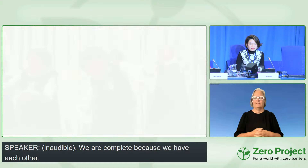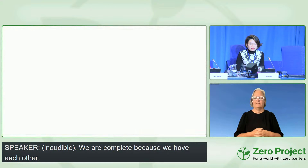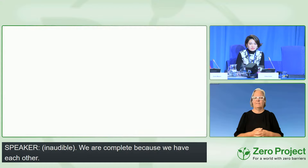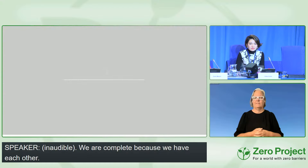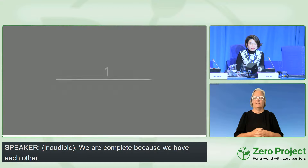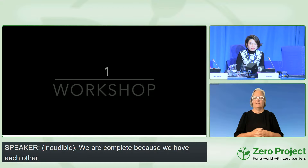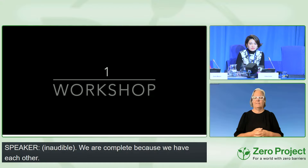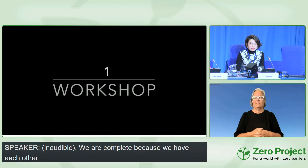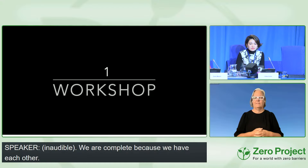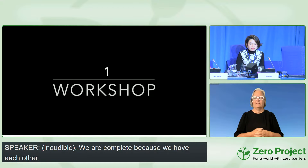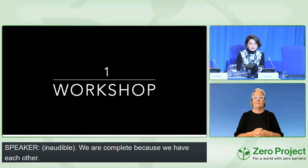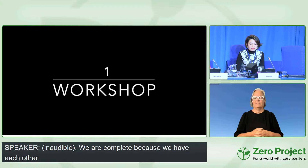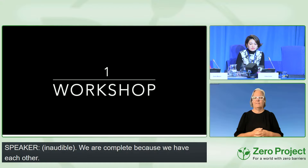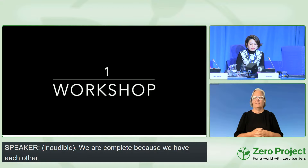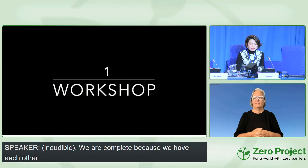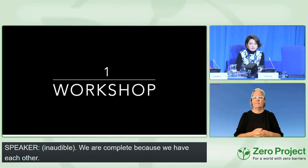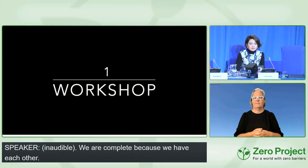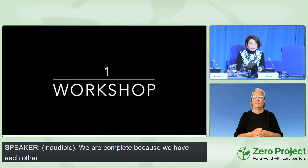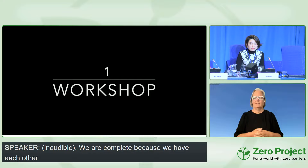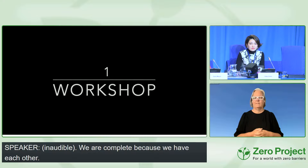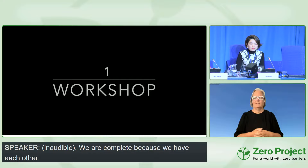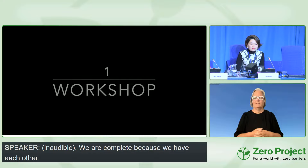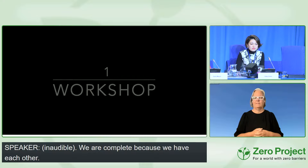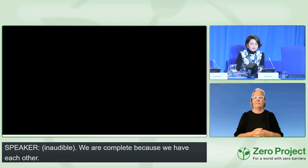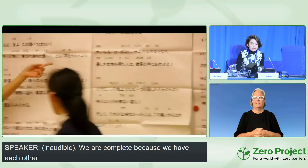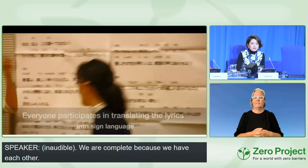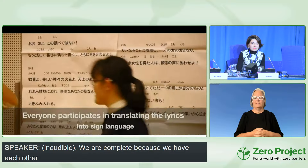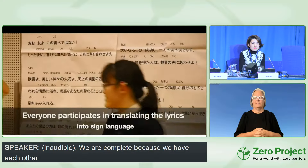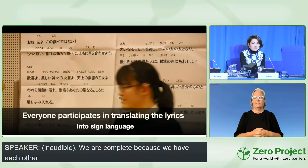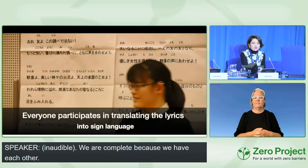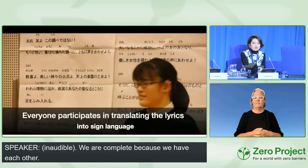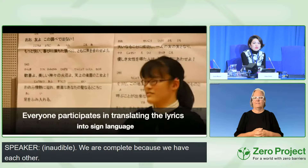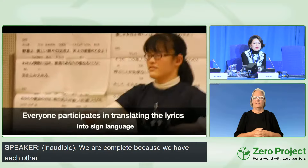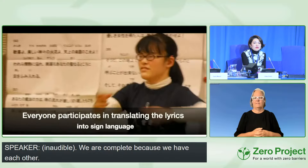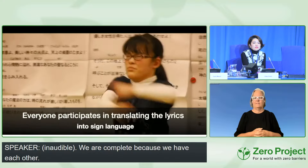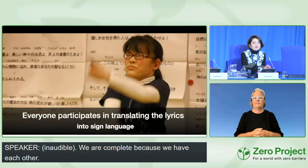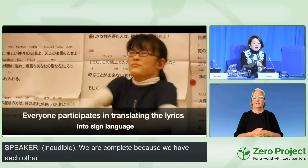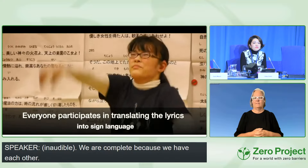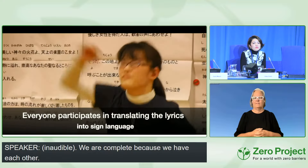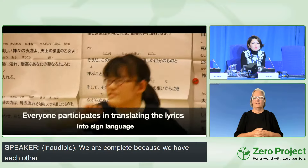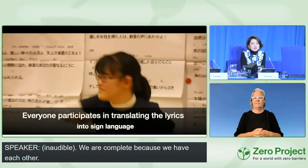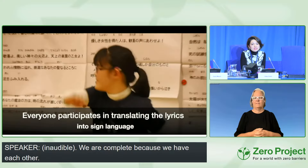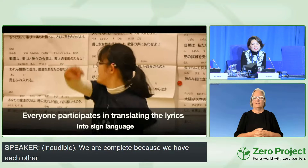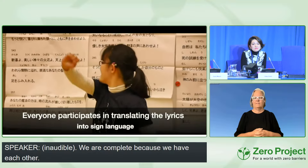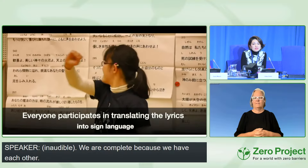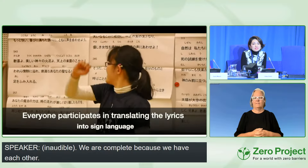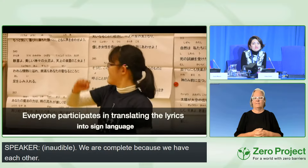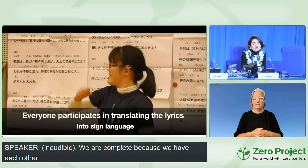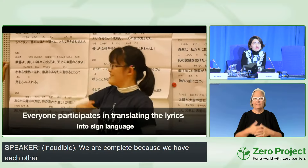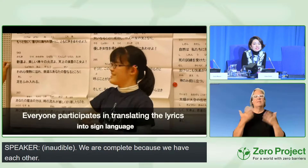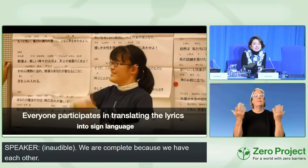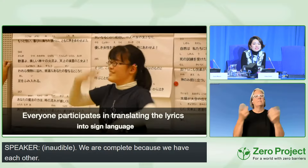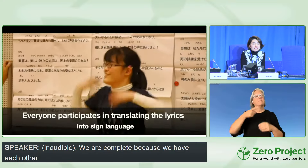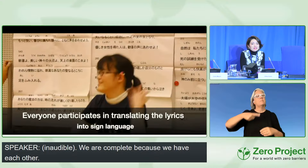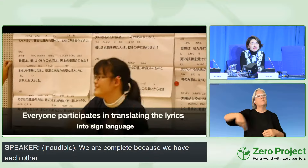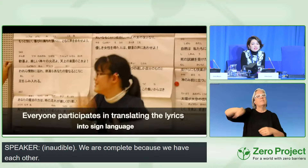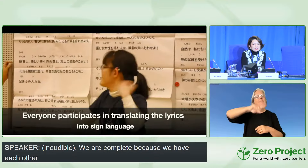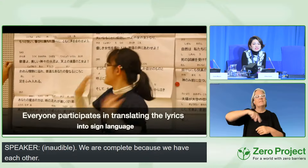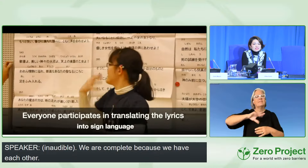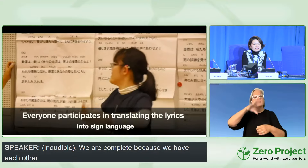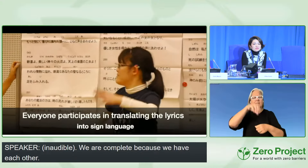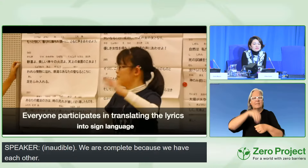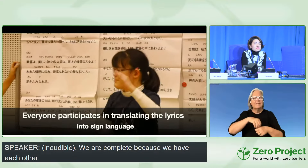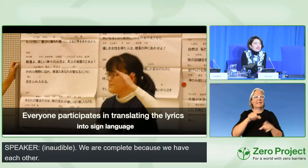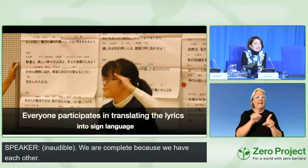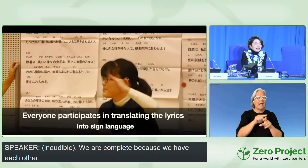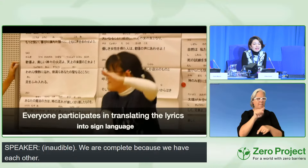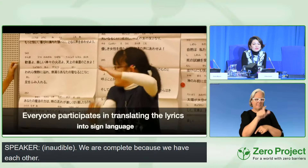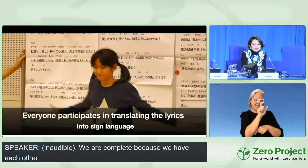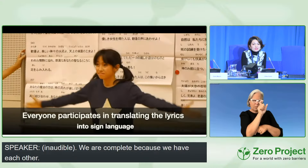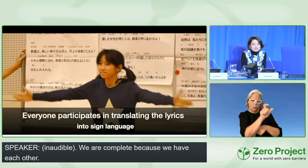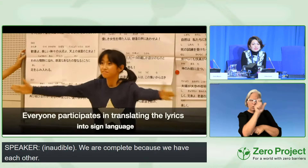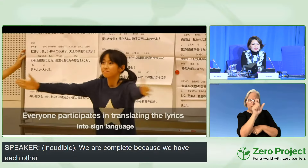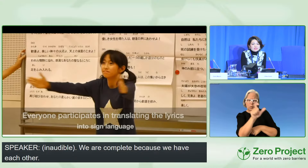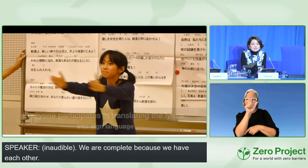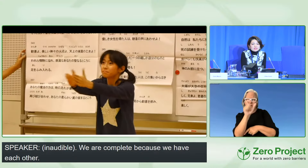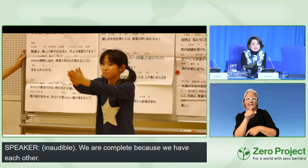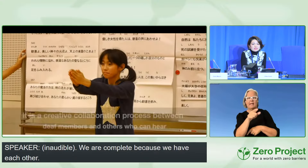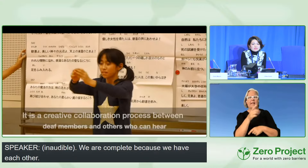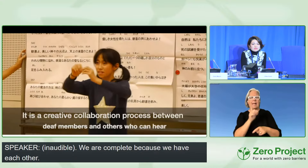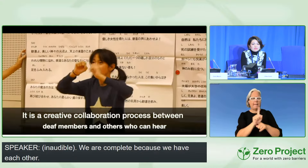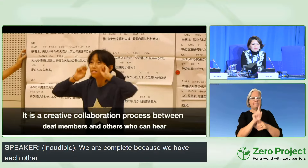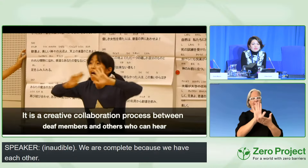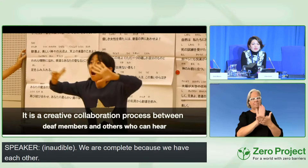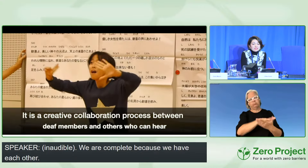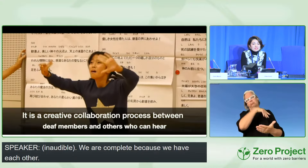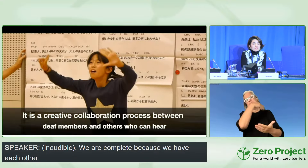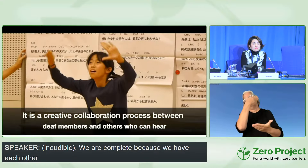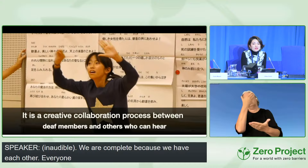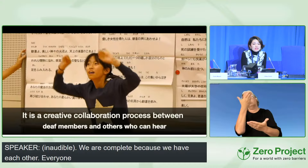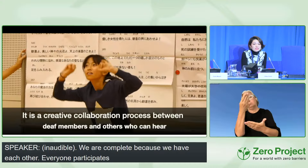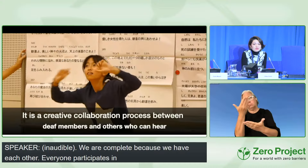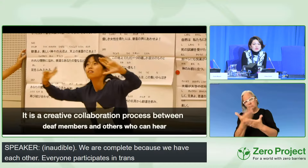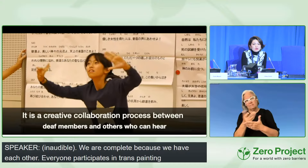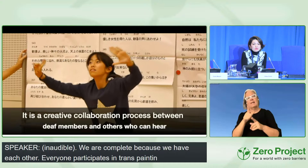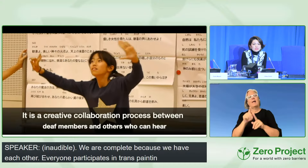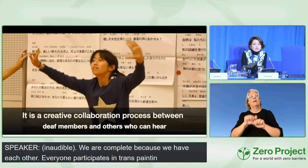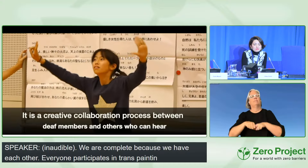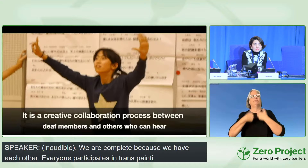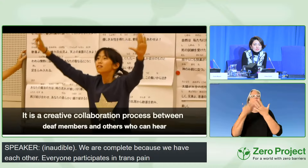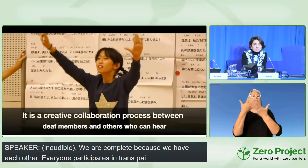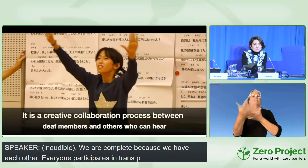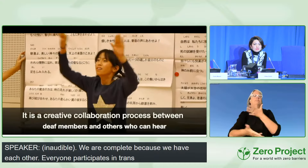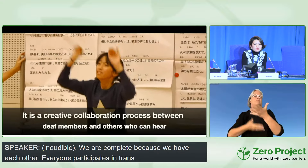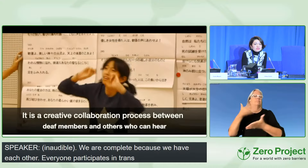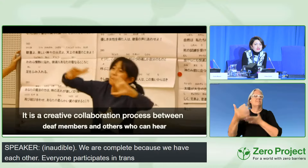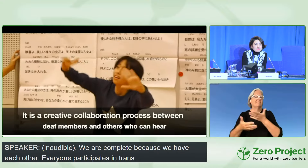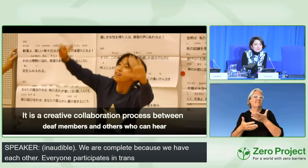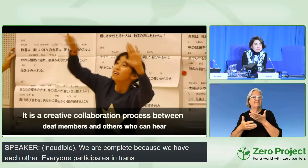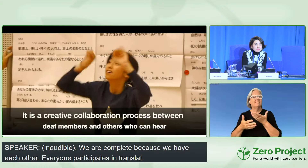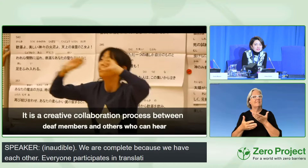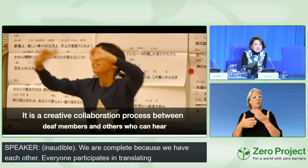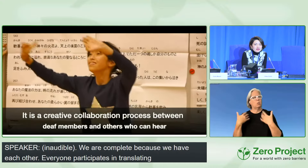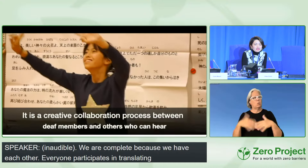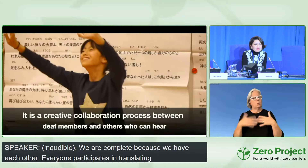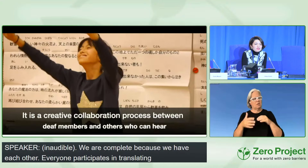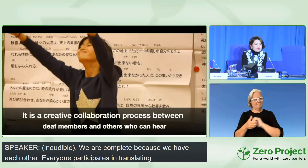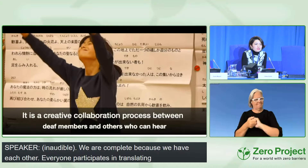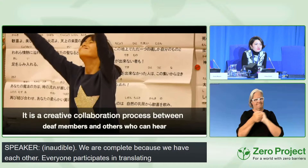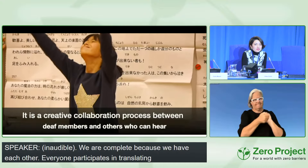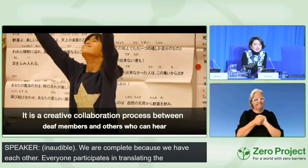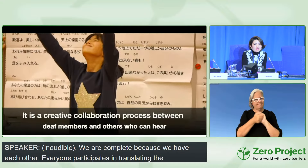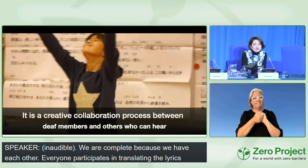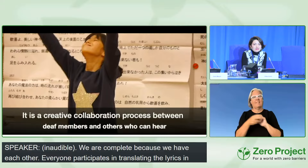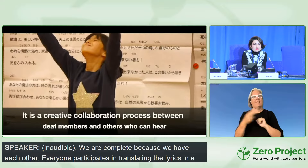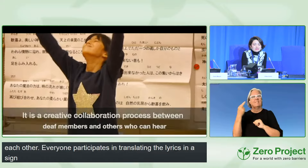And, here is… some of our survey results, we took some surveys before and after the